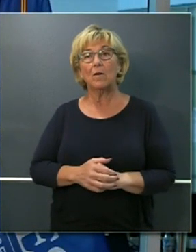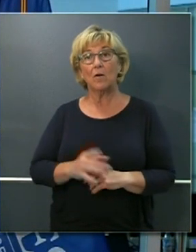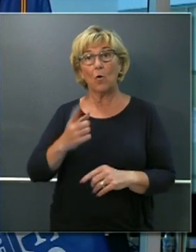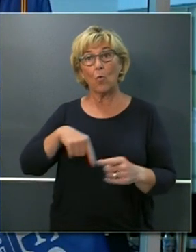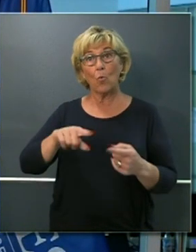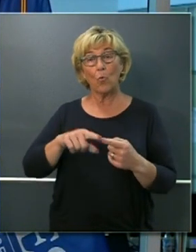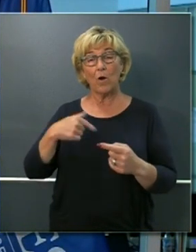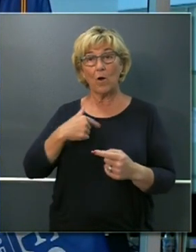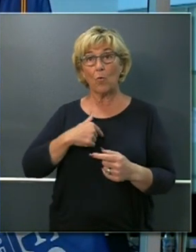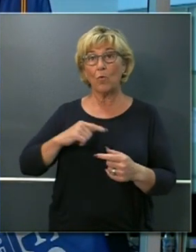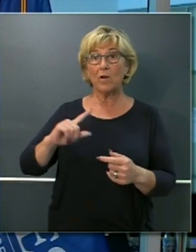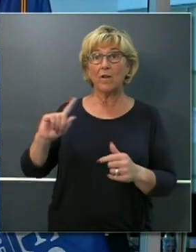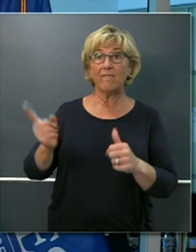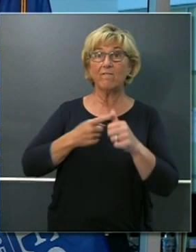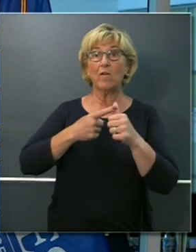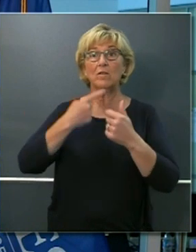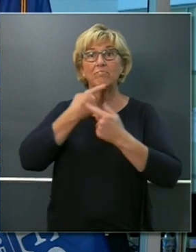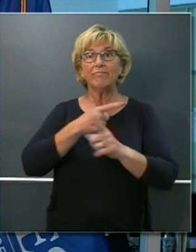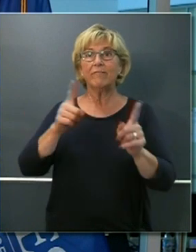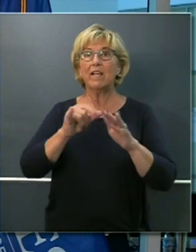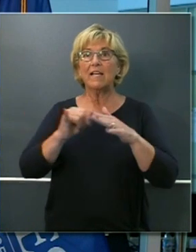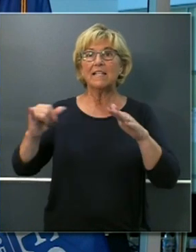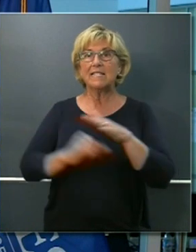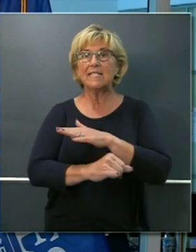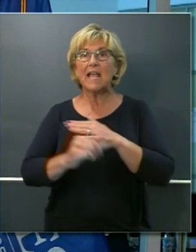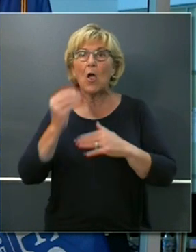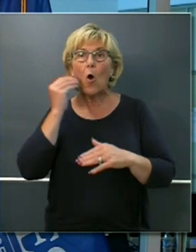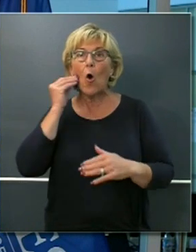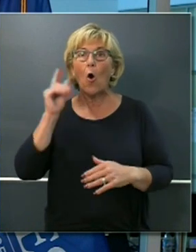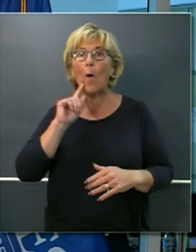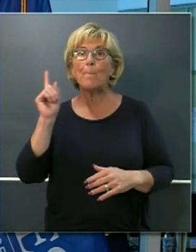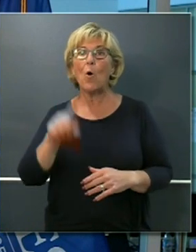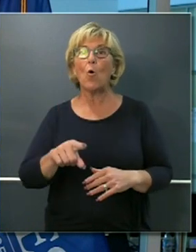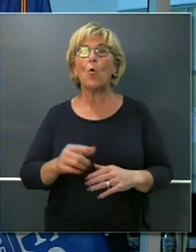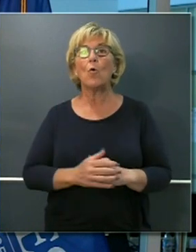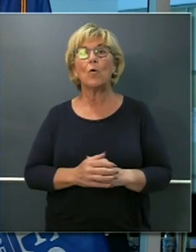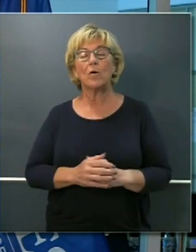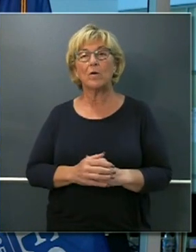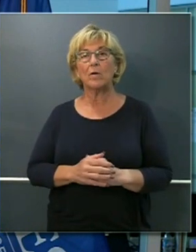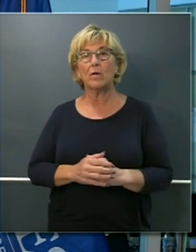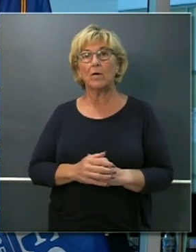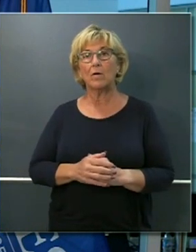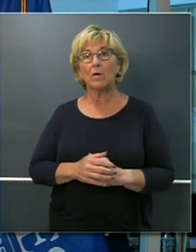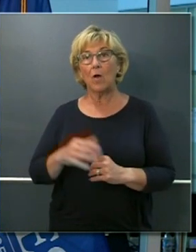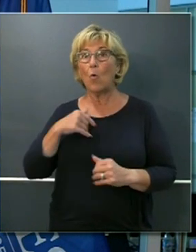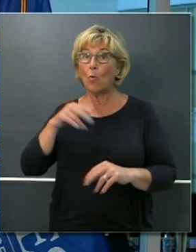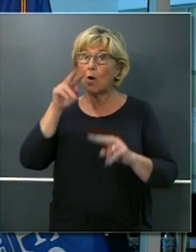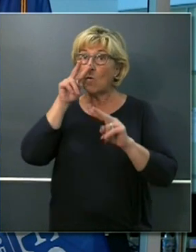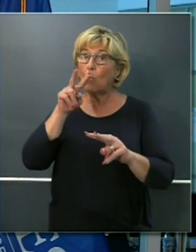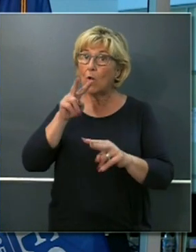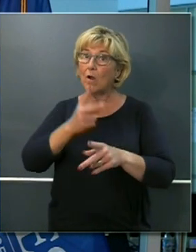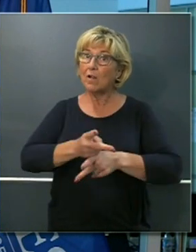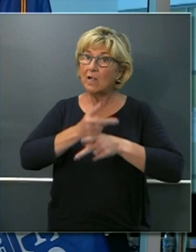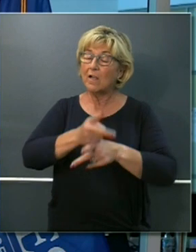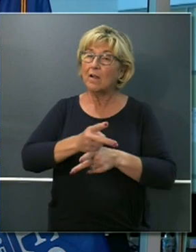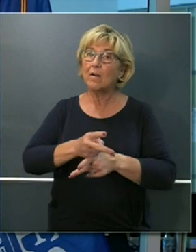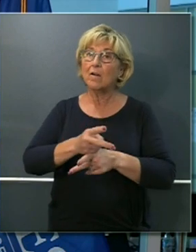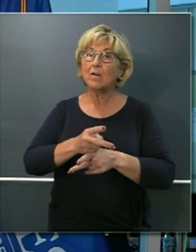COMMUNITIES. WE ARE DOING THAT AT THIS TIME BECAUSE OF THE ABSENCE OF BROADSCALE SURVEILLANCE. WE ARE DOING THAT AT THIS TIME WAS SOMETHING THAT IS AN EXCELLENT INDICATOR AT THIS MOMENT WHICH IS AN